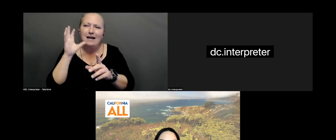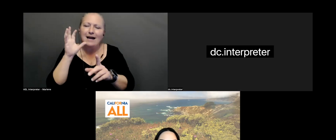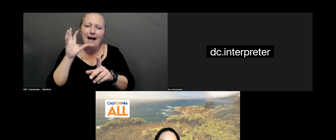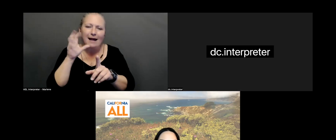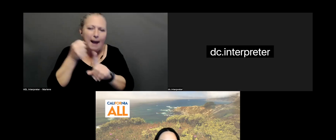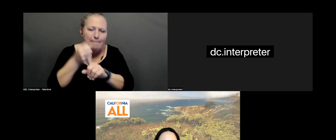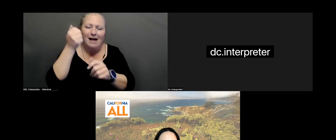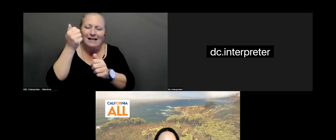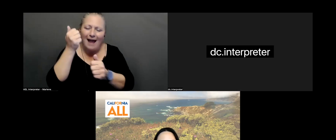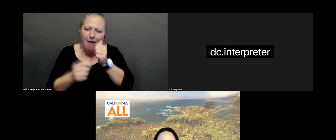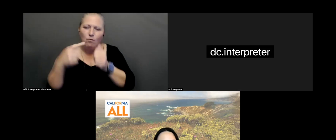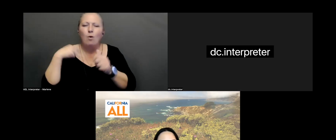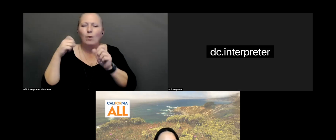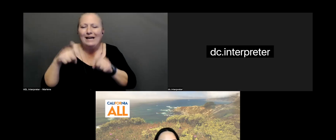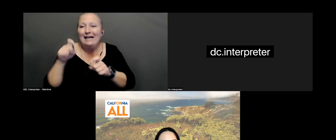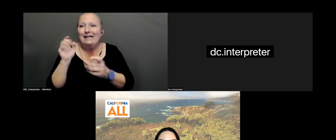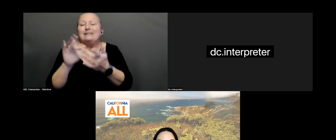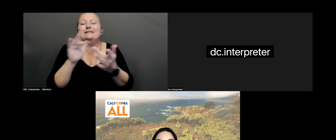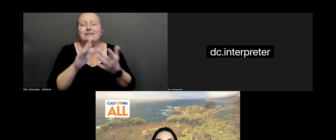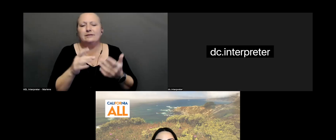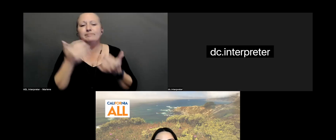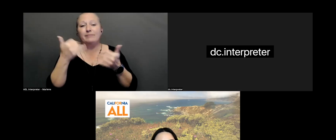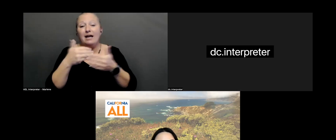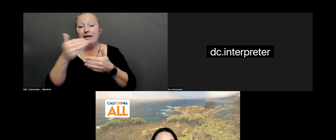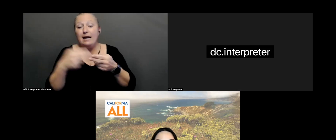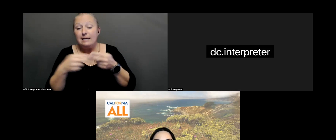if we can go ahead and bring this slide that we're going to kind of think a pivot here.